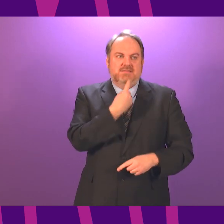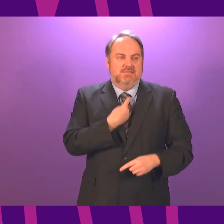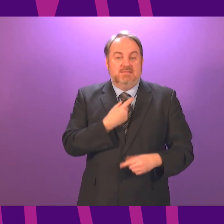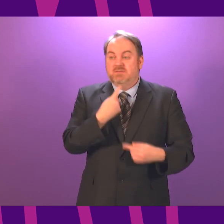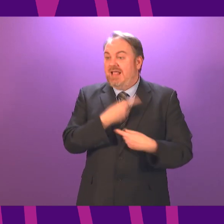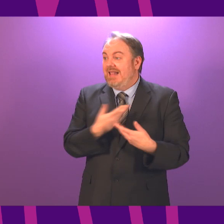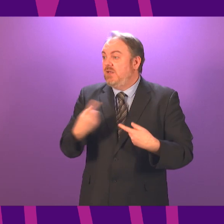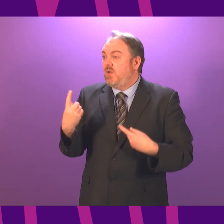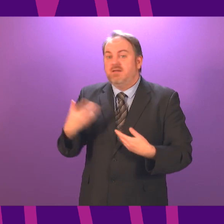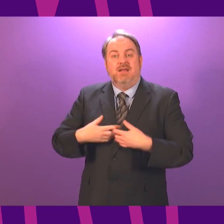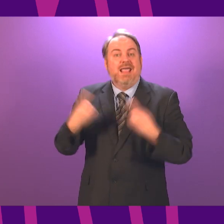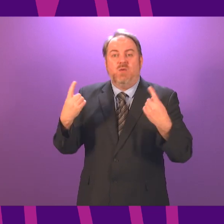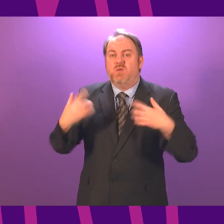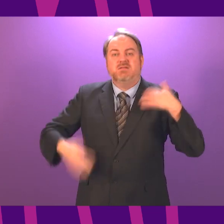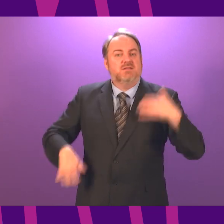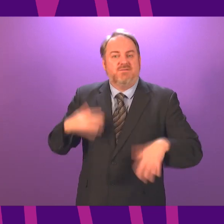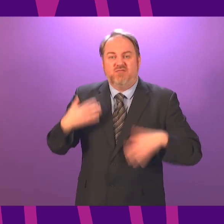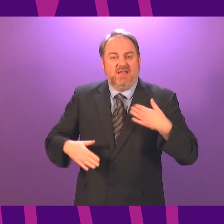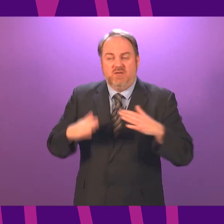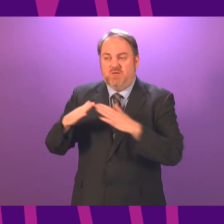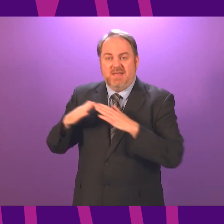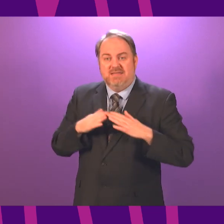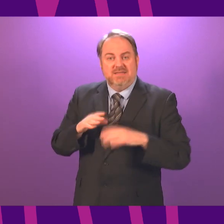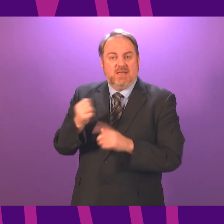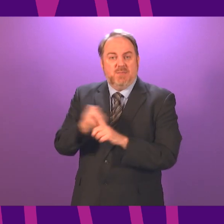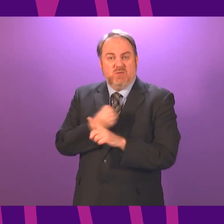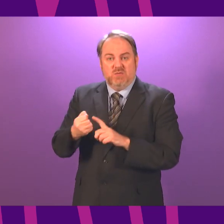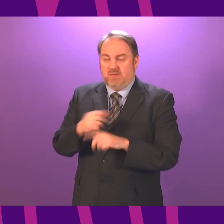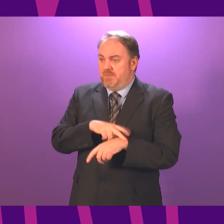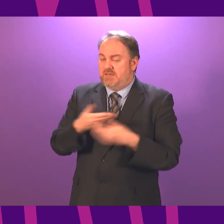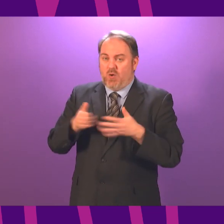domestic abuse that the police are there for them 24/7 and that they should always call.